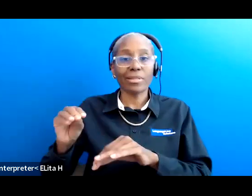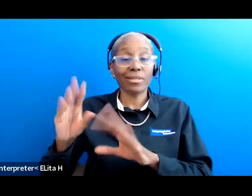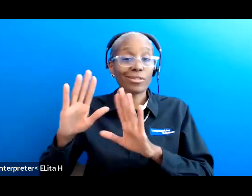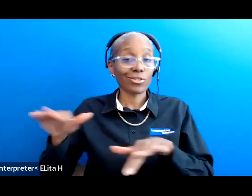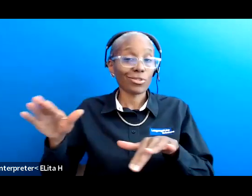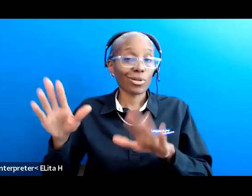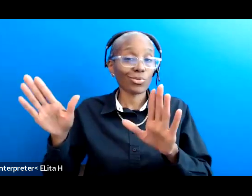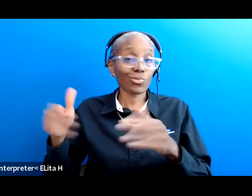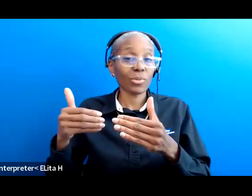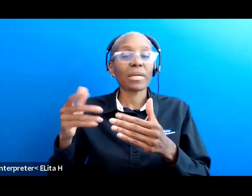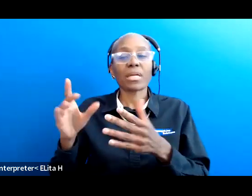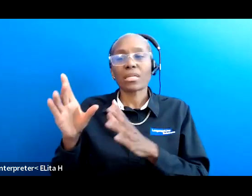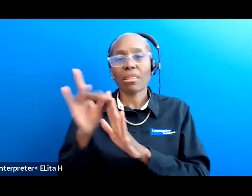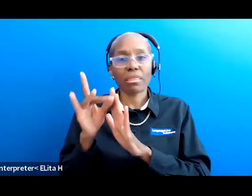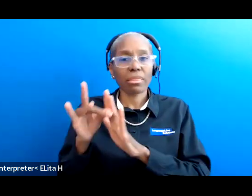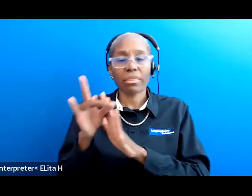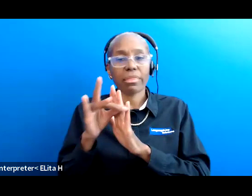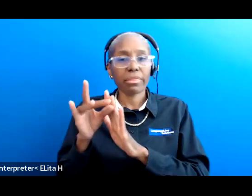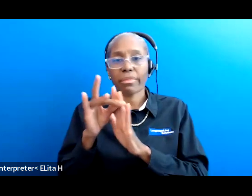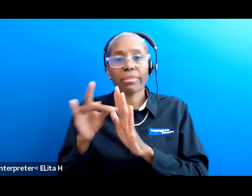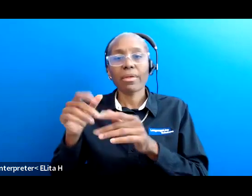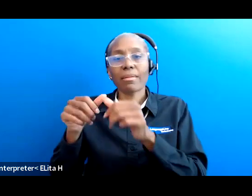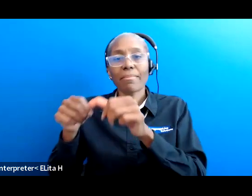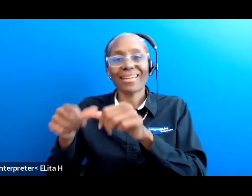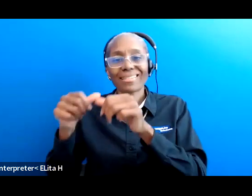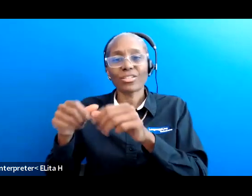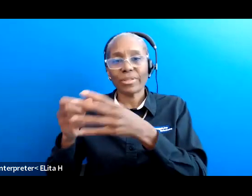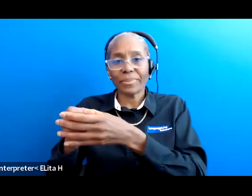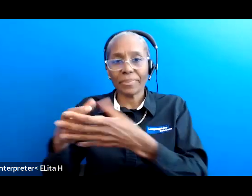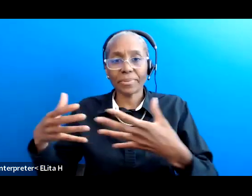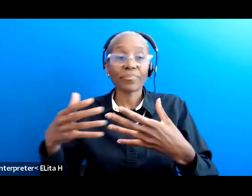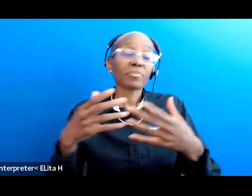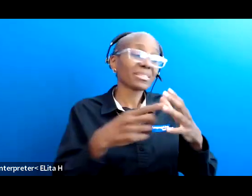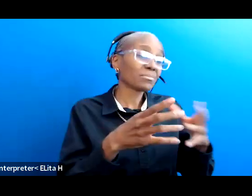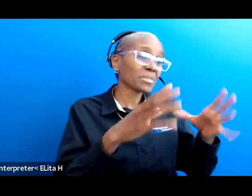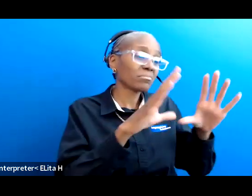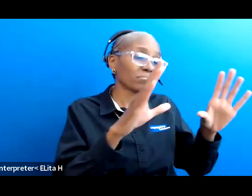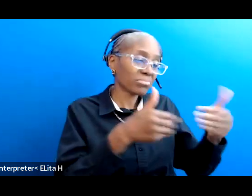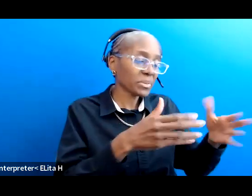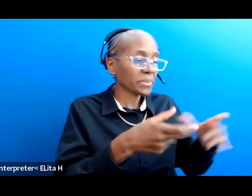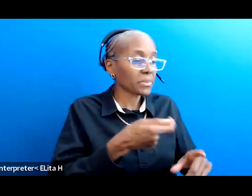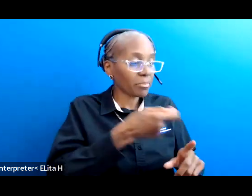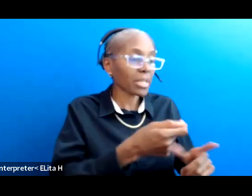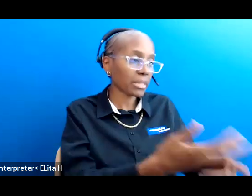be air conditioning, you can plug that little thing and then just have it blow on yourself. It's kind of a cool thing. I can't recommend it.